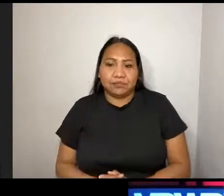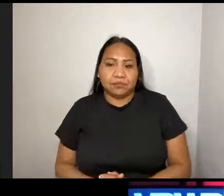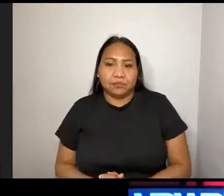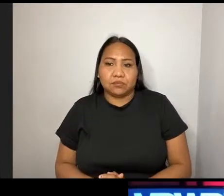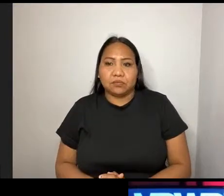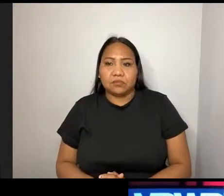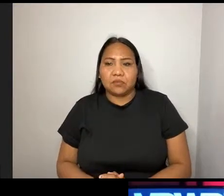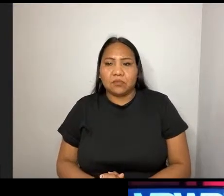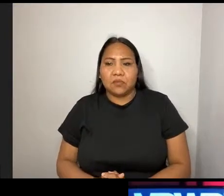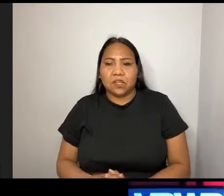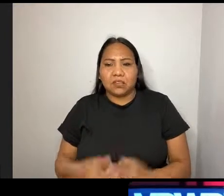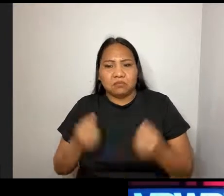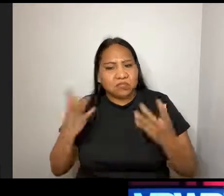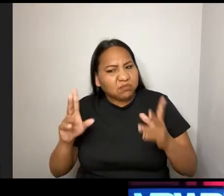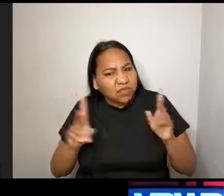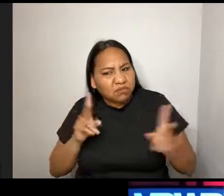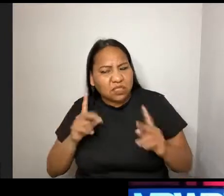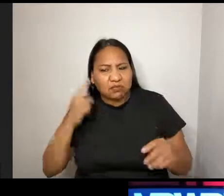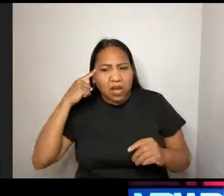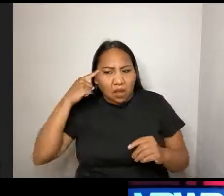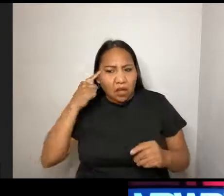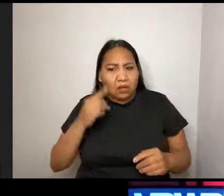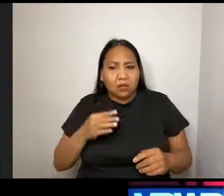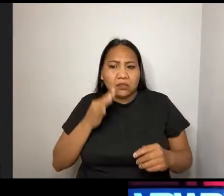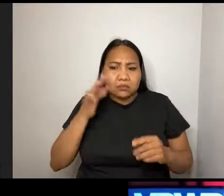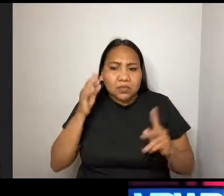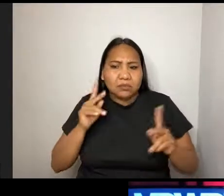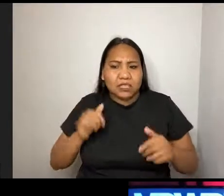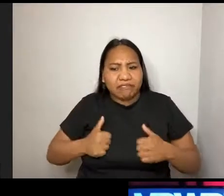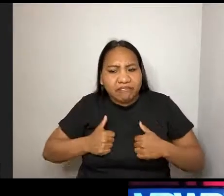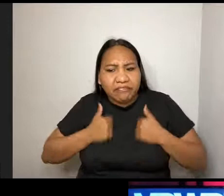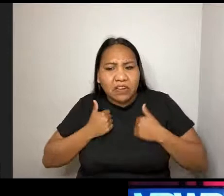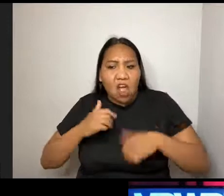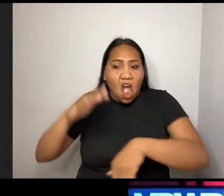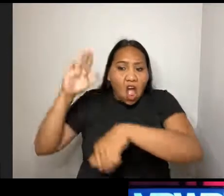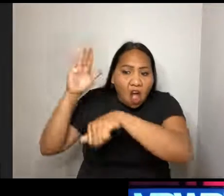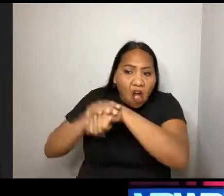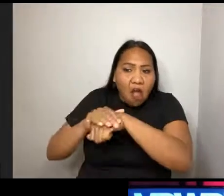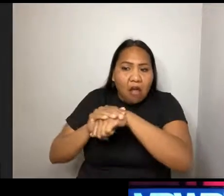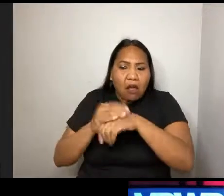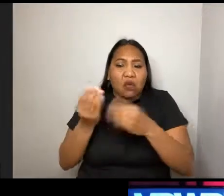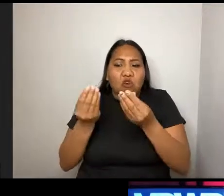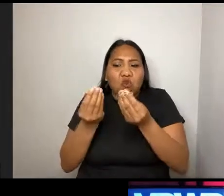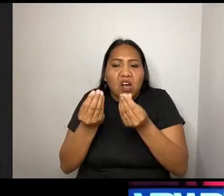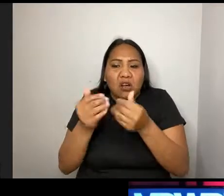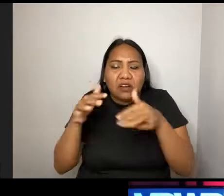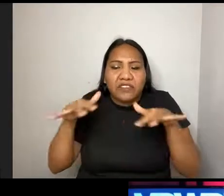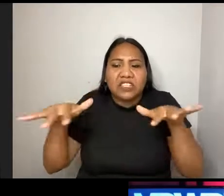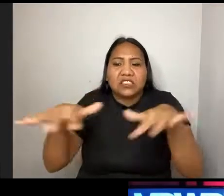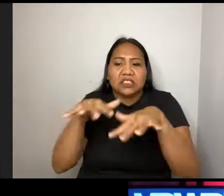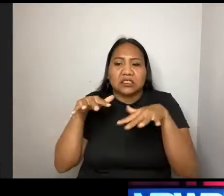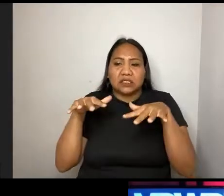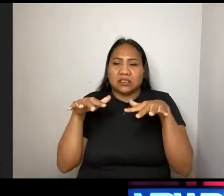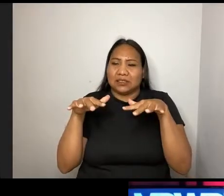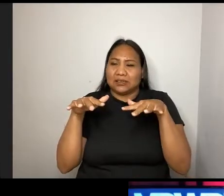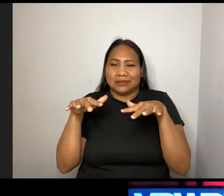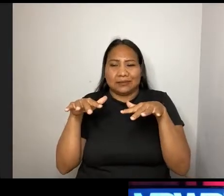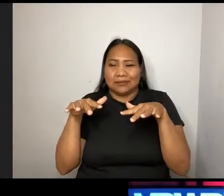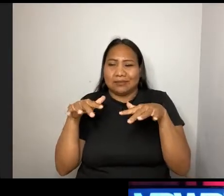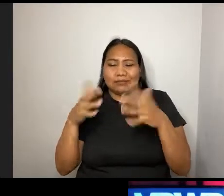off on reservations and I think it is important for people to understand just